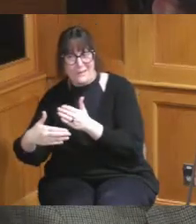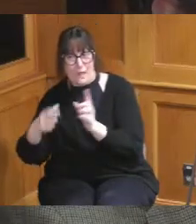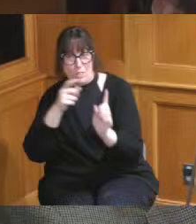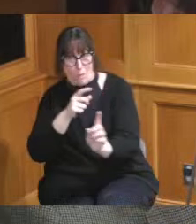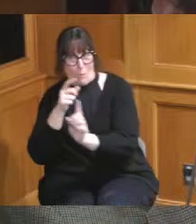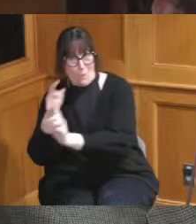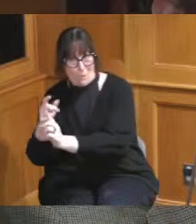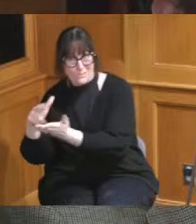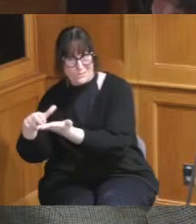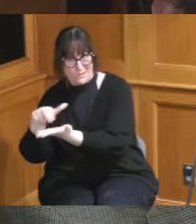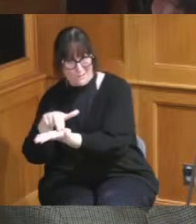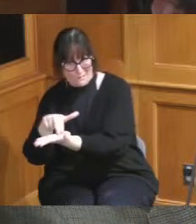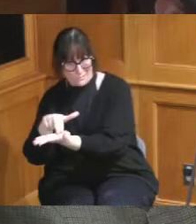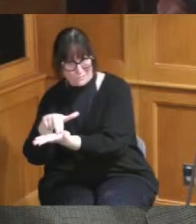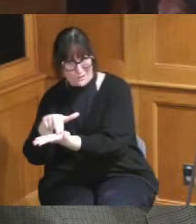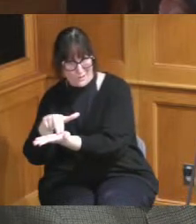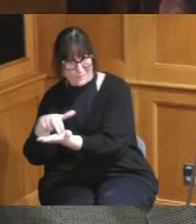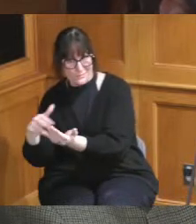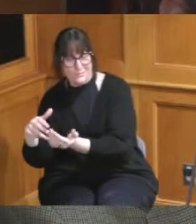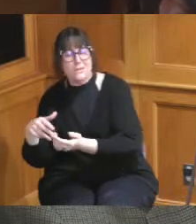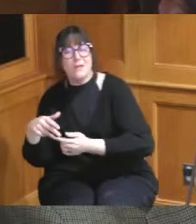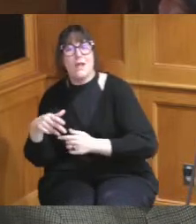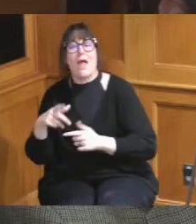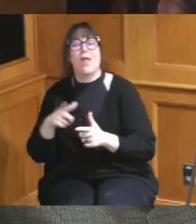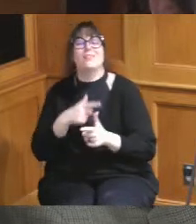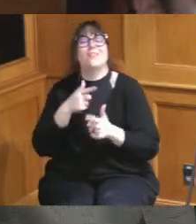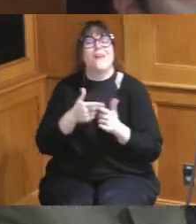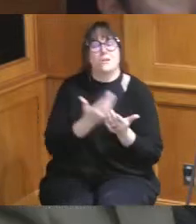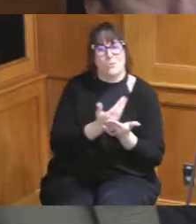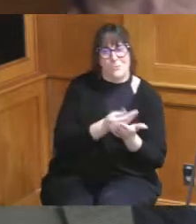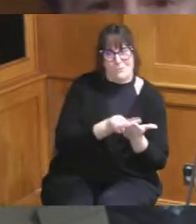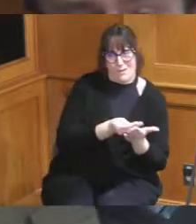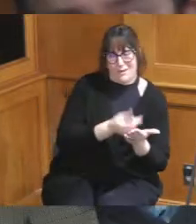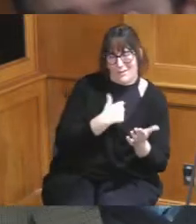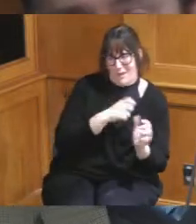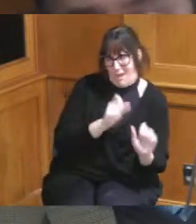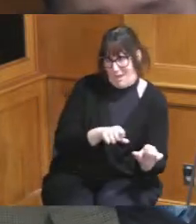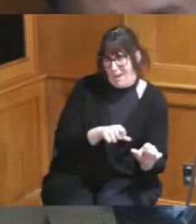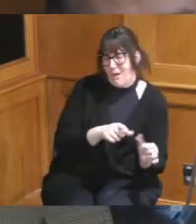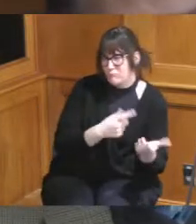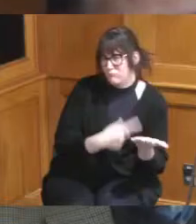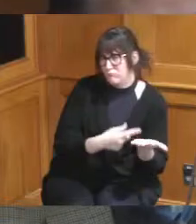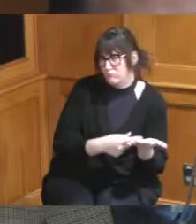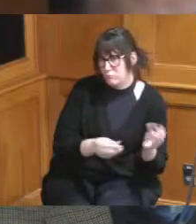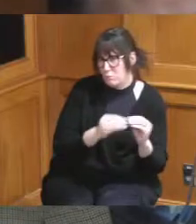contract of delivering and we've got to move quick because the like you said the need is very fast